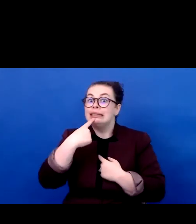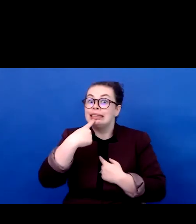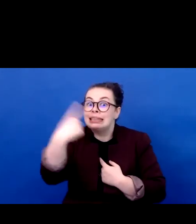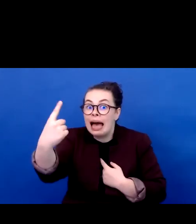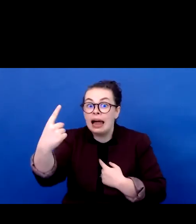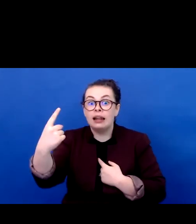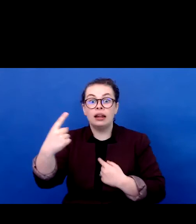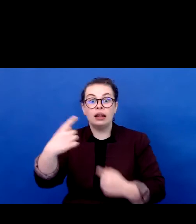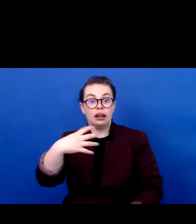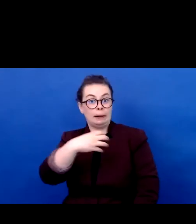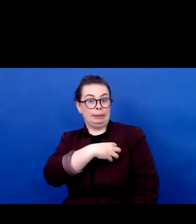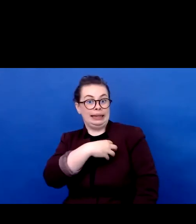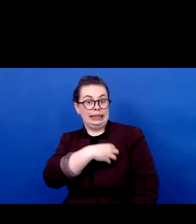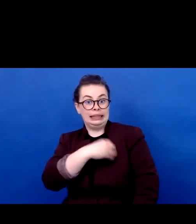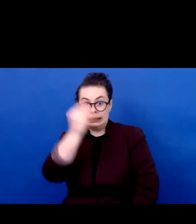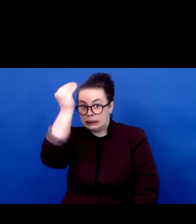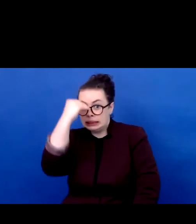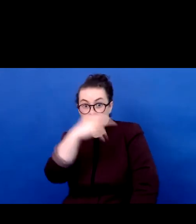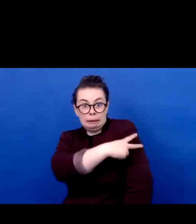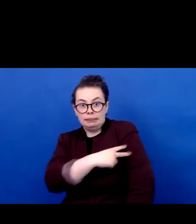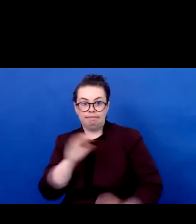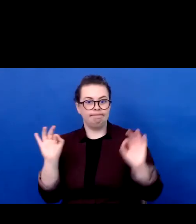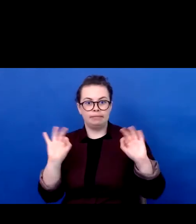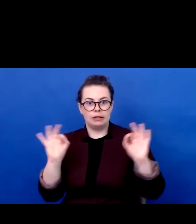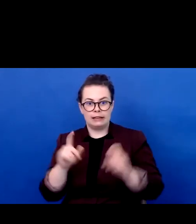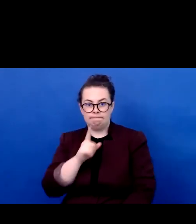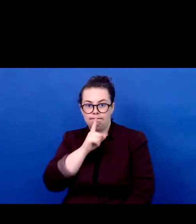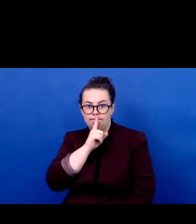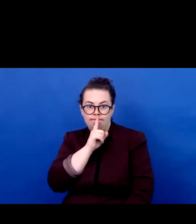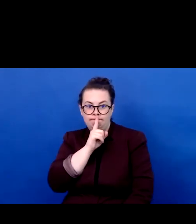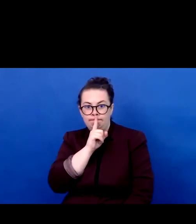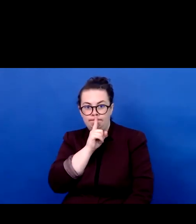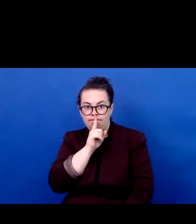for women and girl with disability during the pandemic